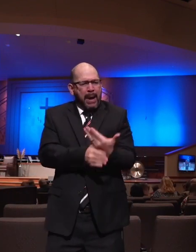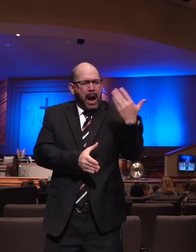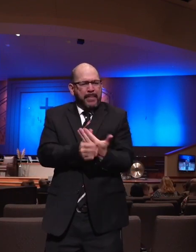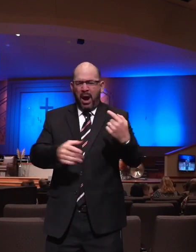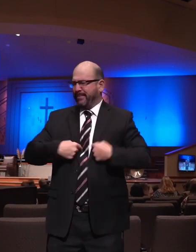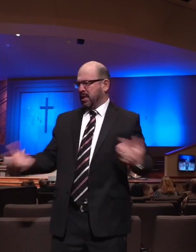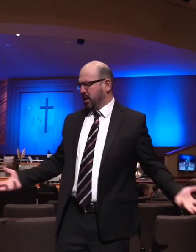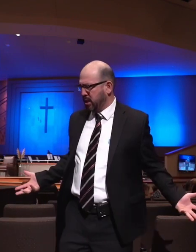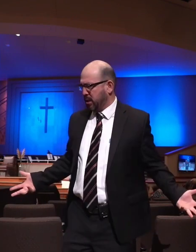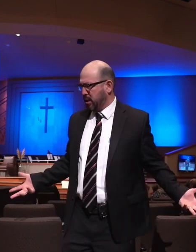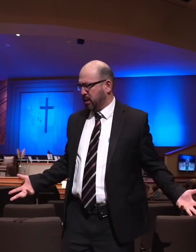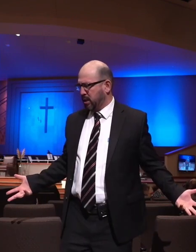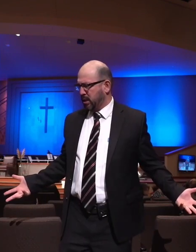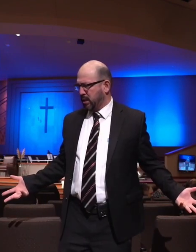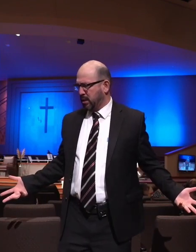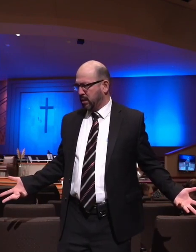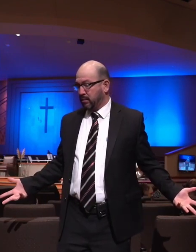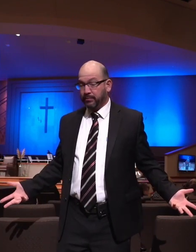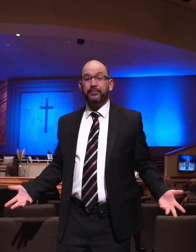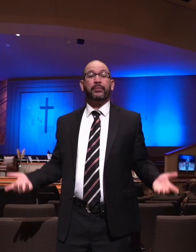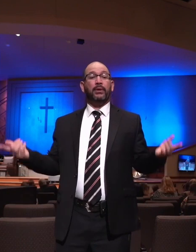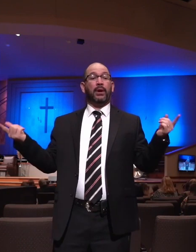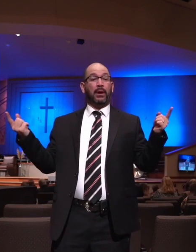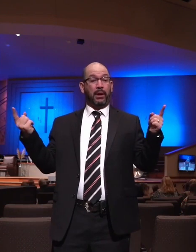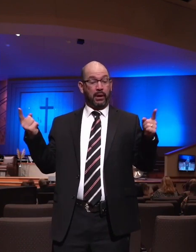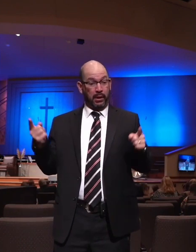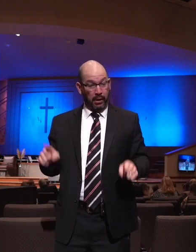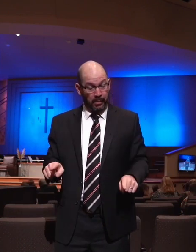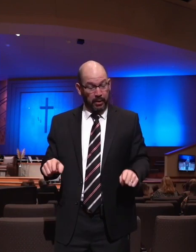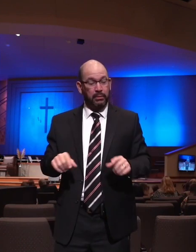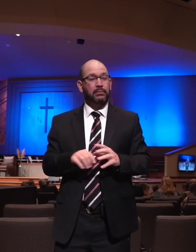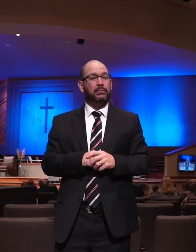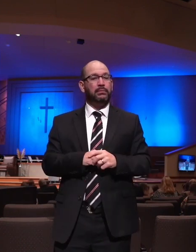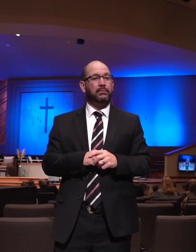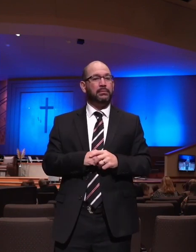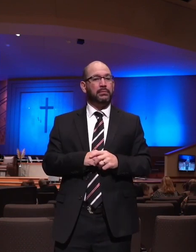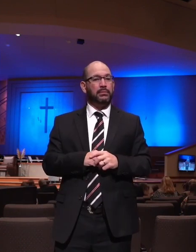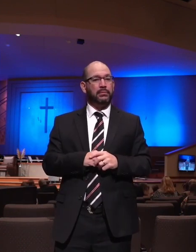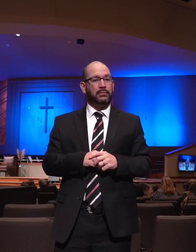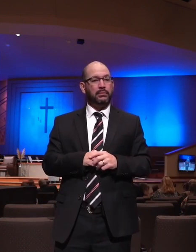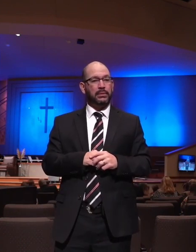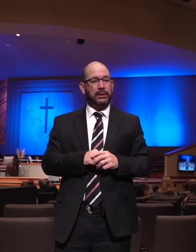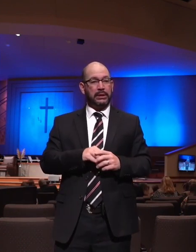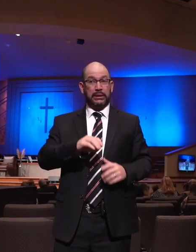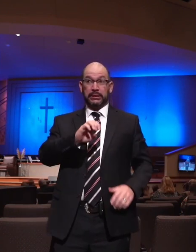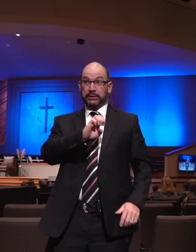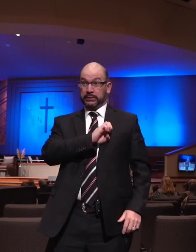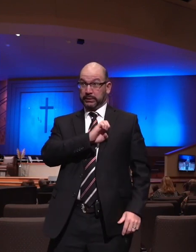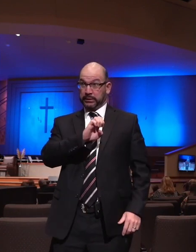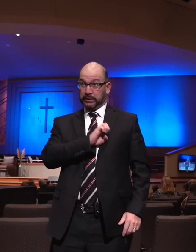against me and it was so that Elisha the man of God had heard